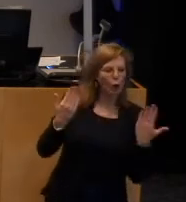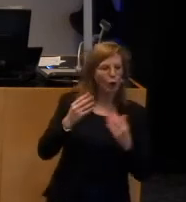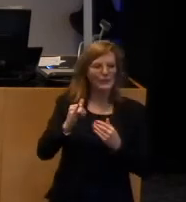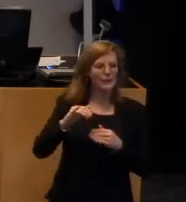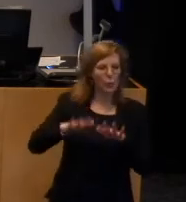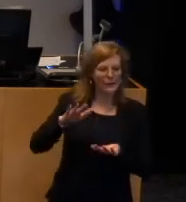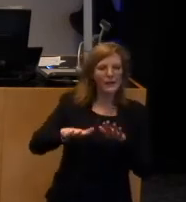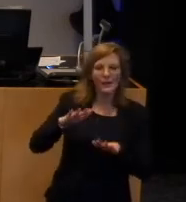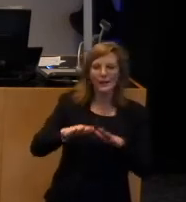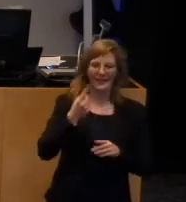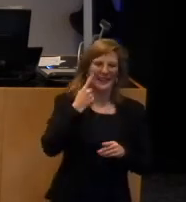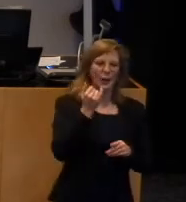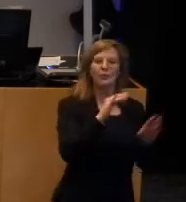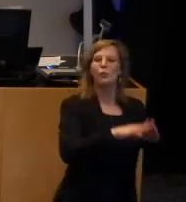So what the interpreter had said during the preparation,